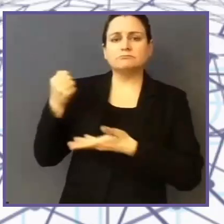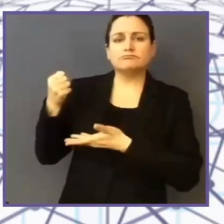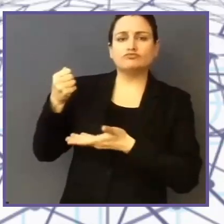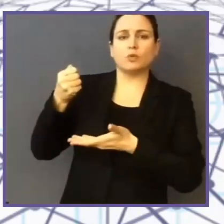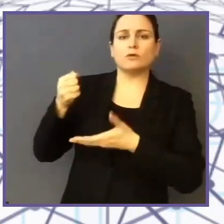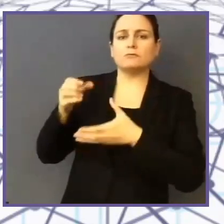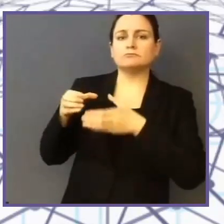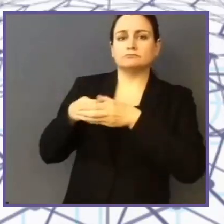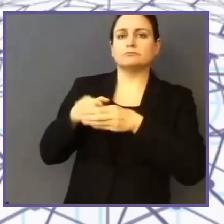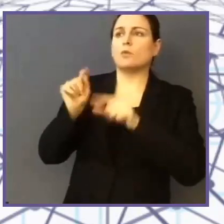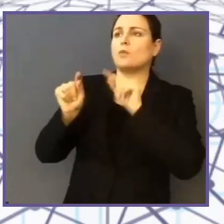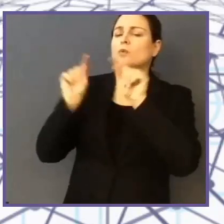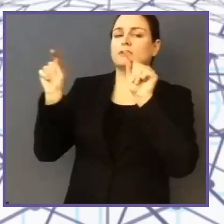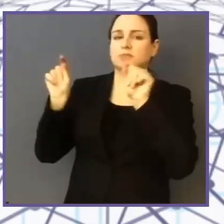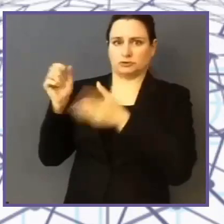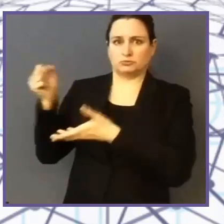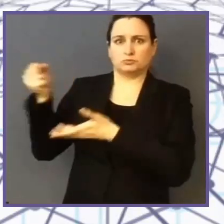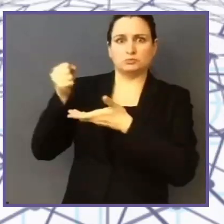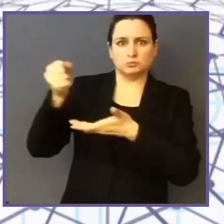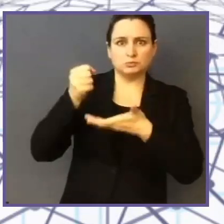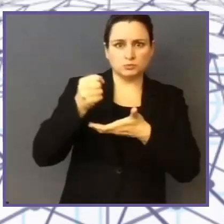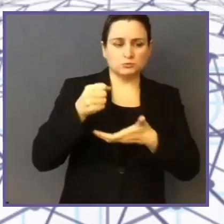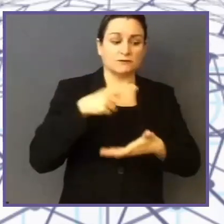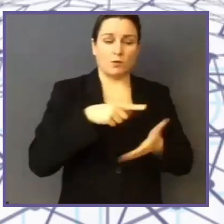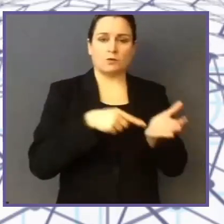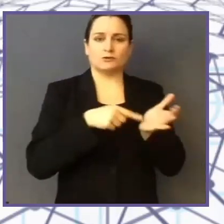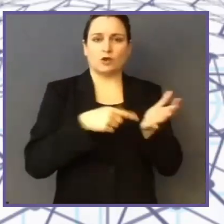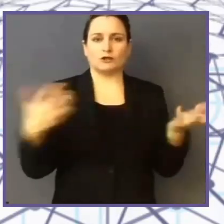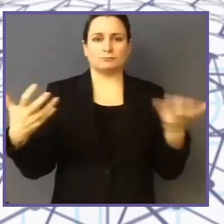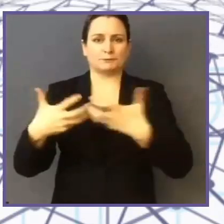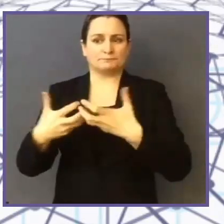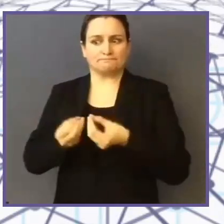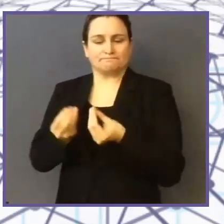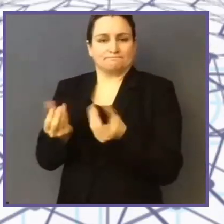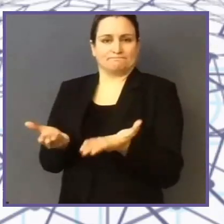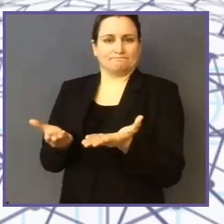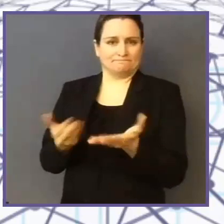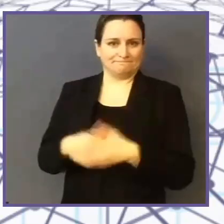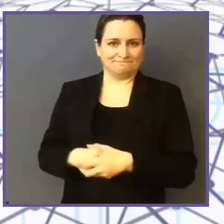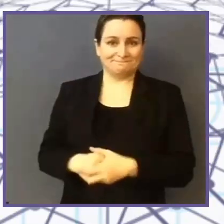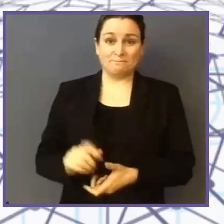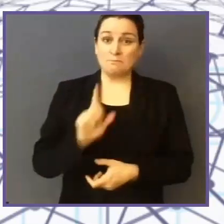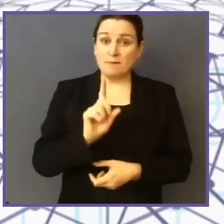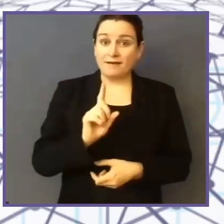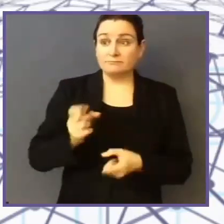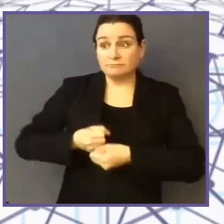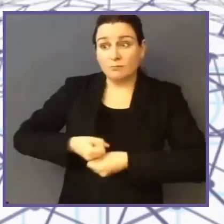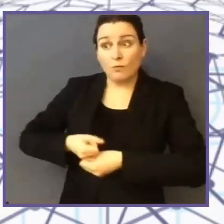On the other hand, at the ground level, access to 80 has not achieved the status of a REIT,